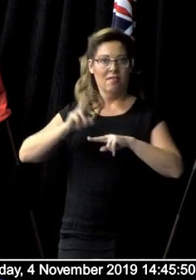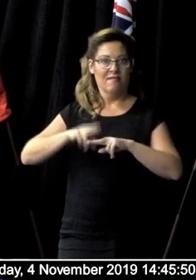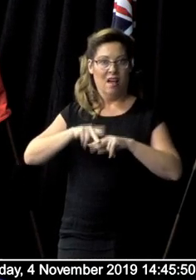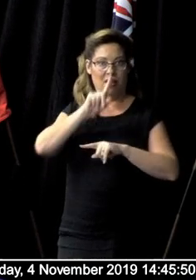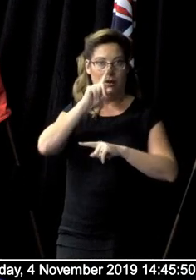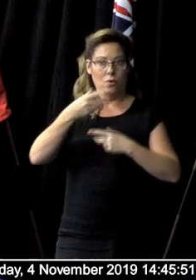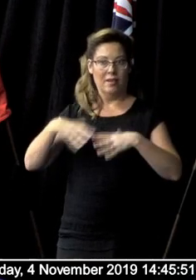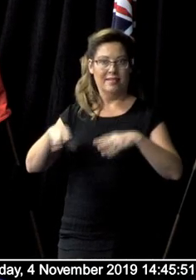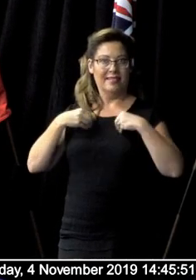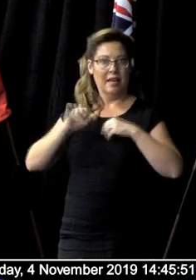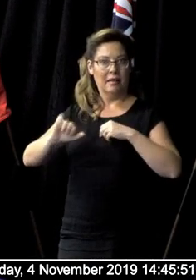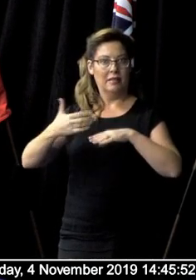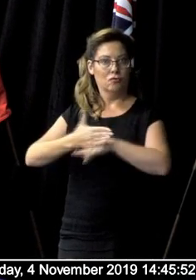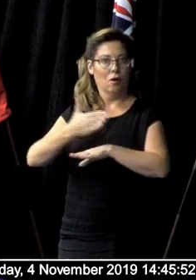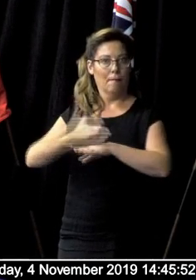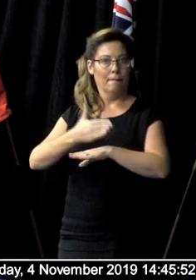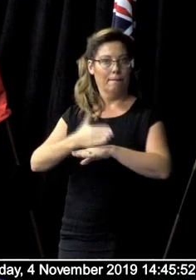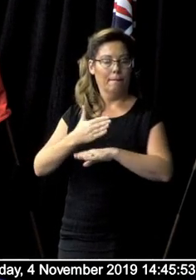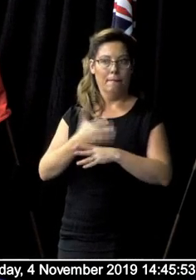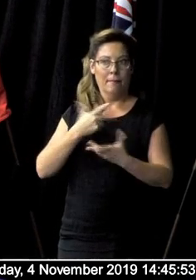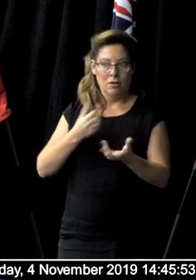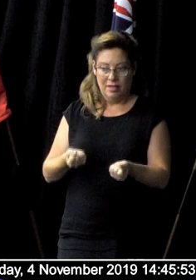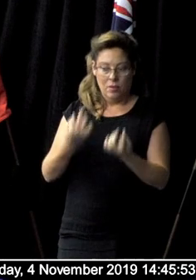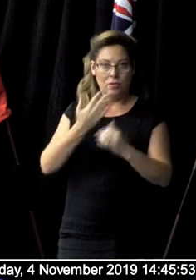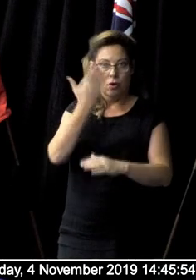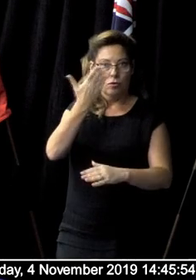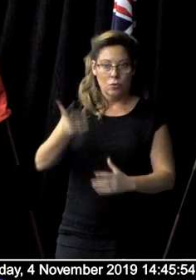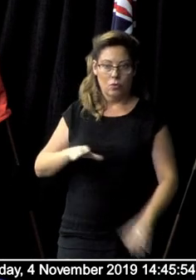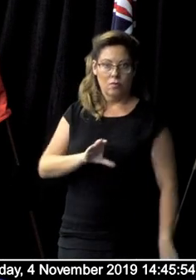work offer because they didn’t have a school placement for that child.